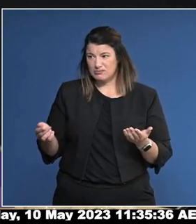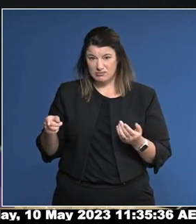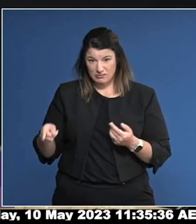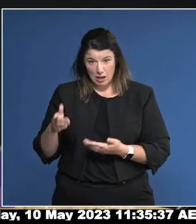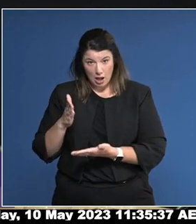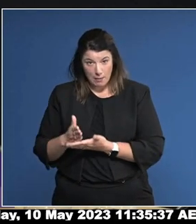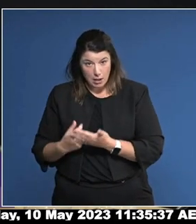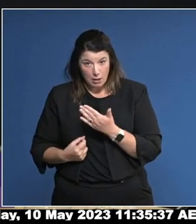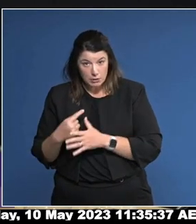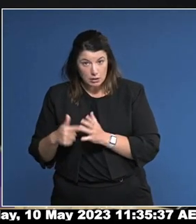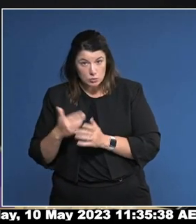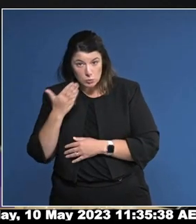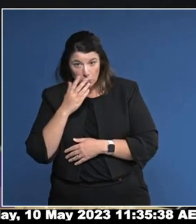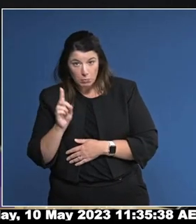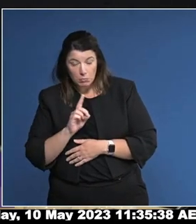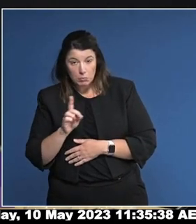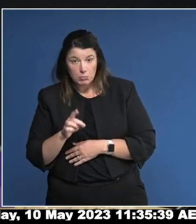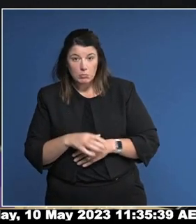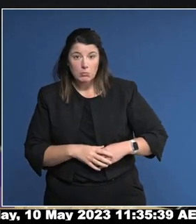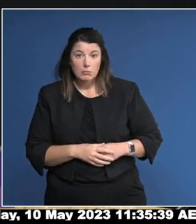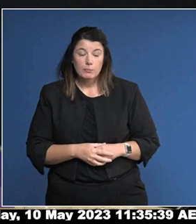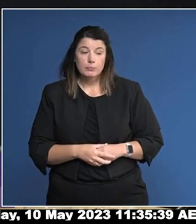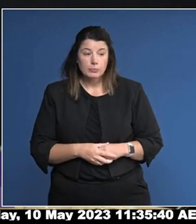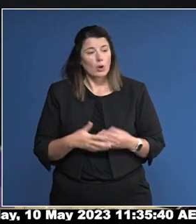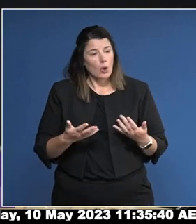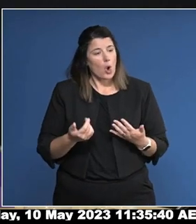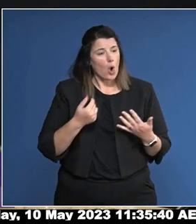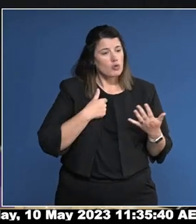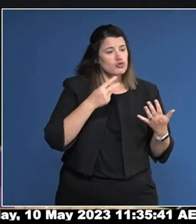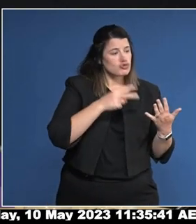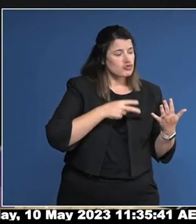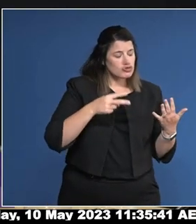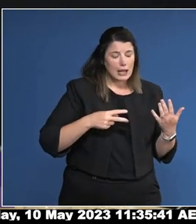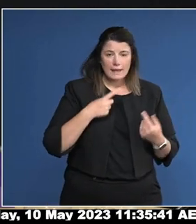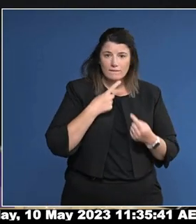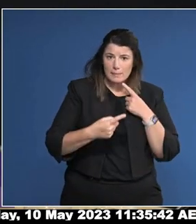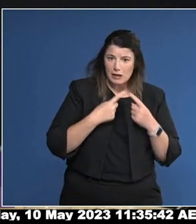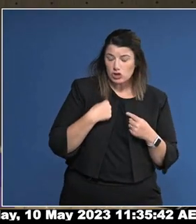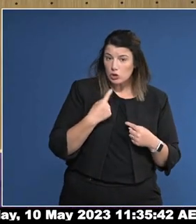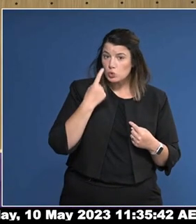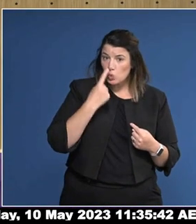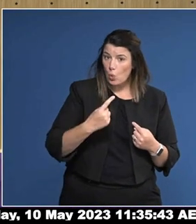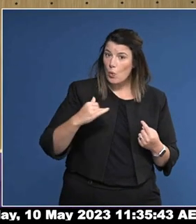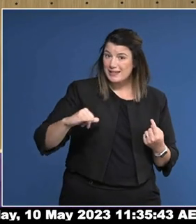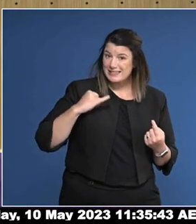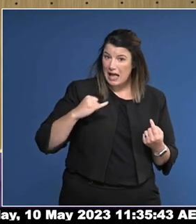I looked, read the materials and saw that the staff have identified that